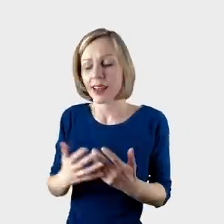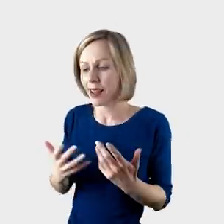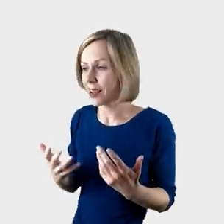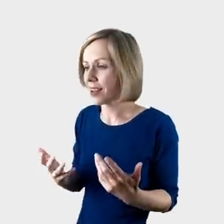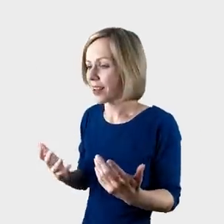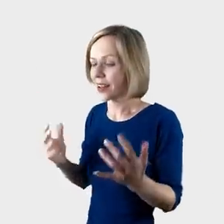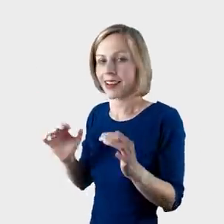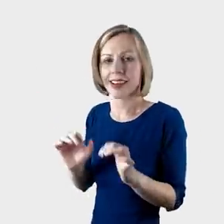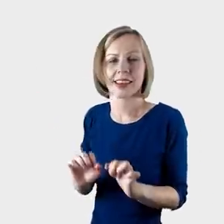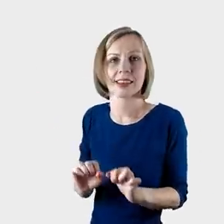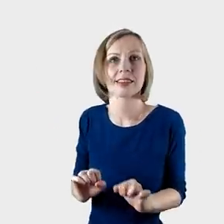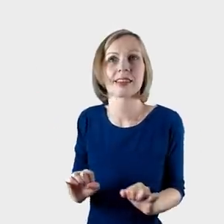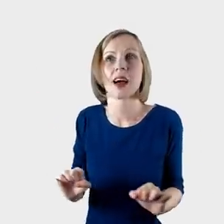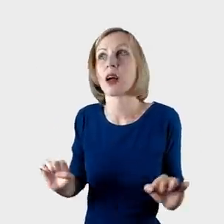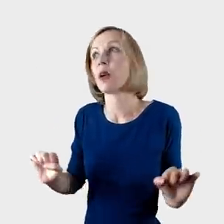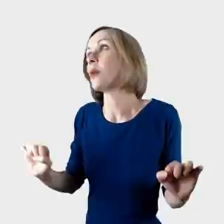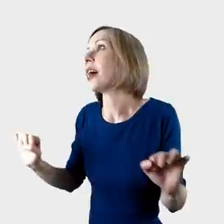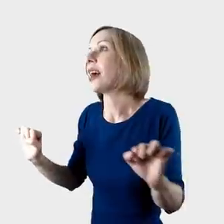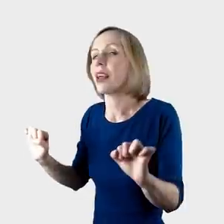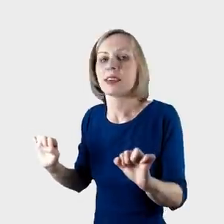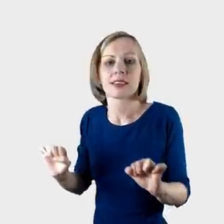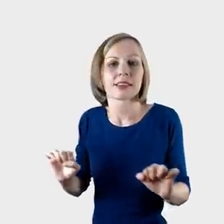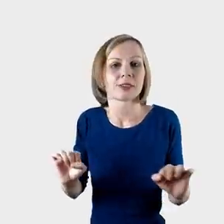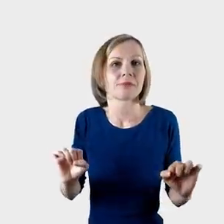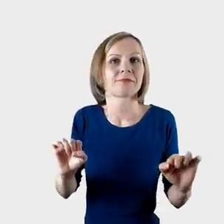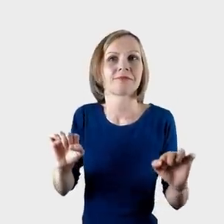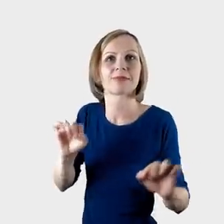And as I wait